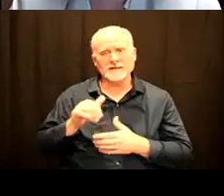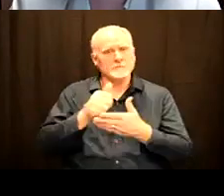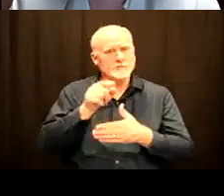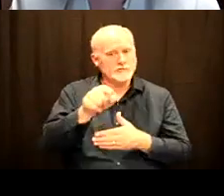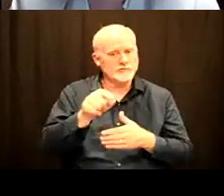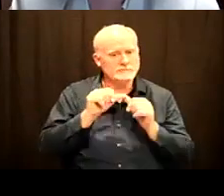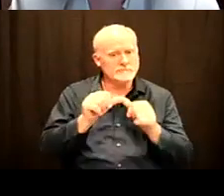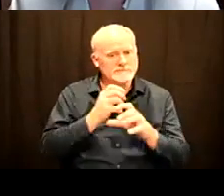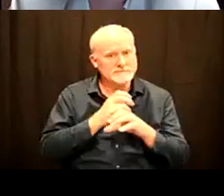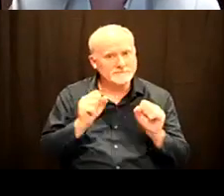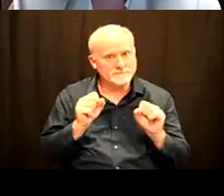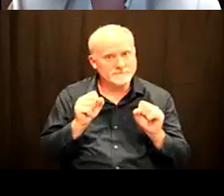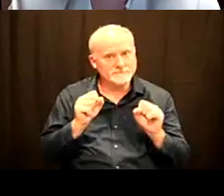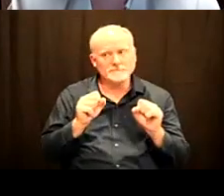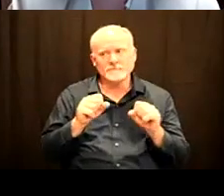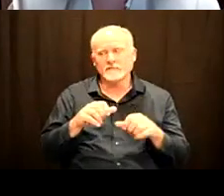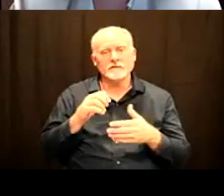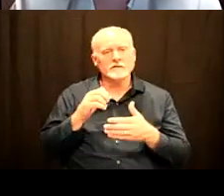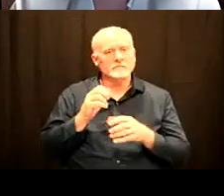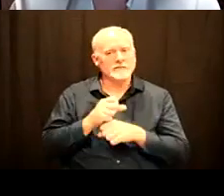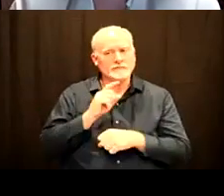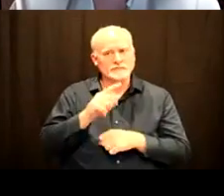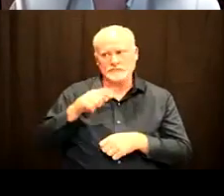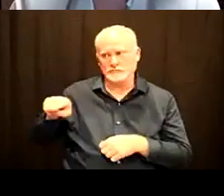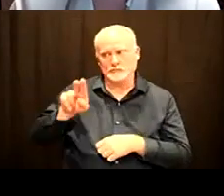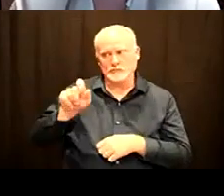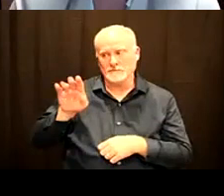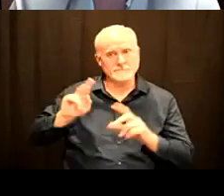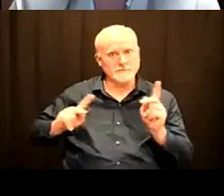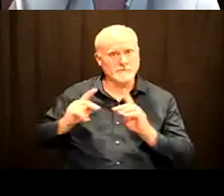health of your families but it also helps further protect the uab campus by quickly identifying